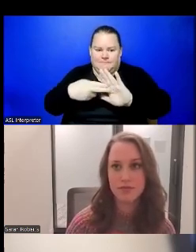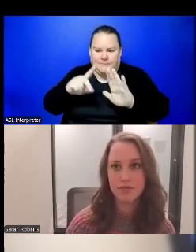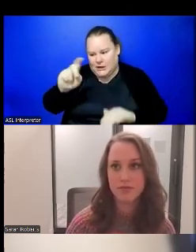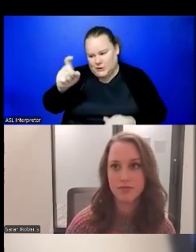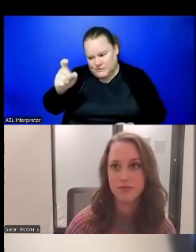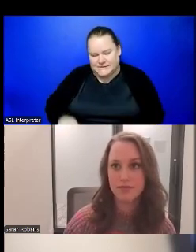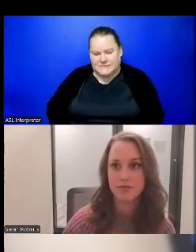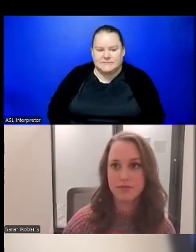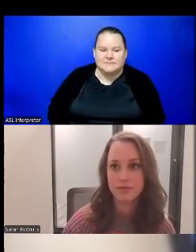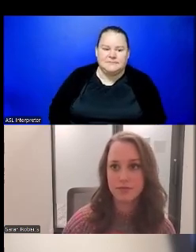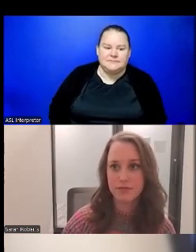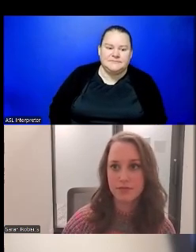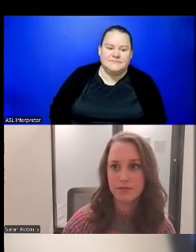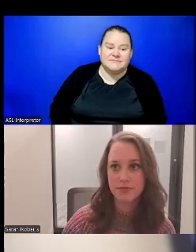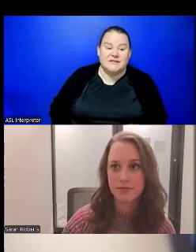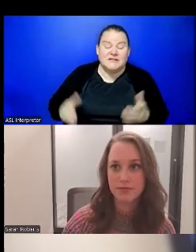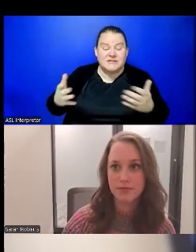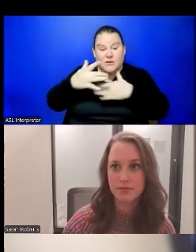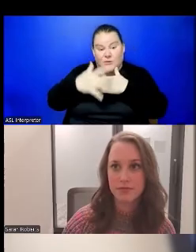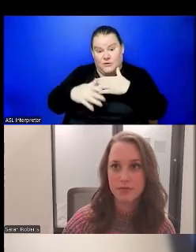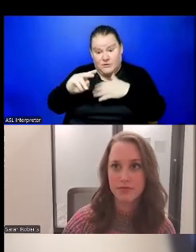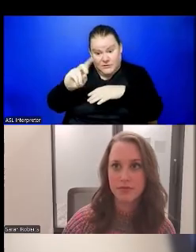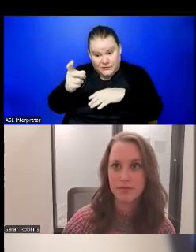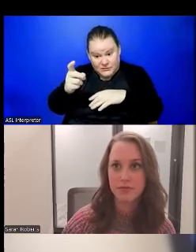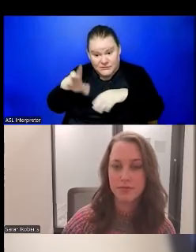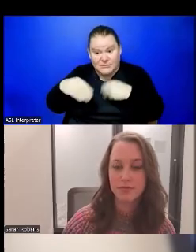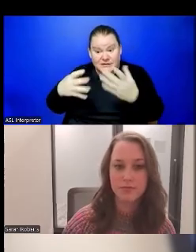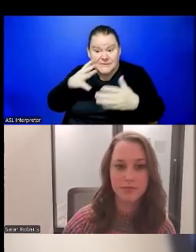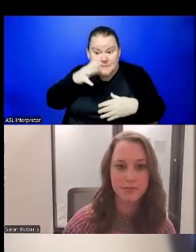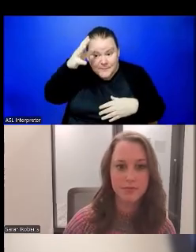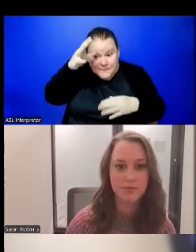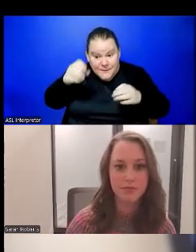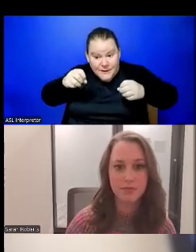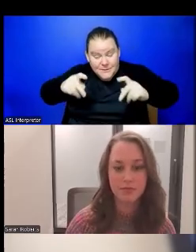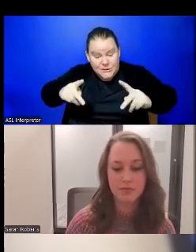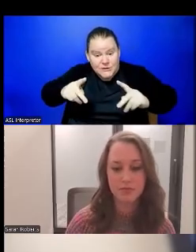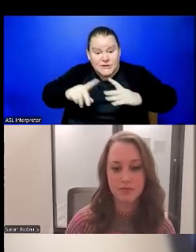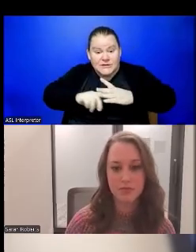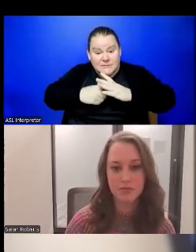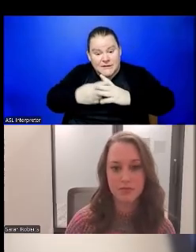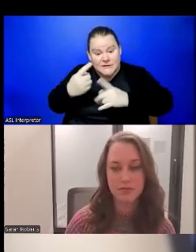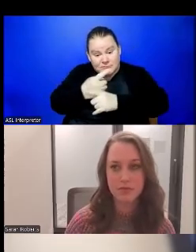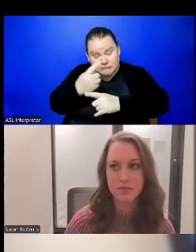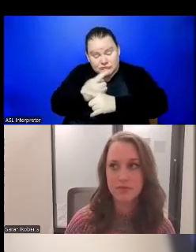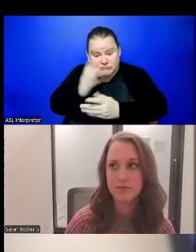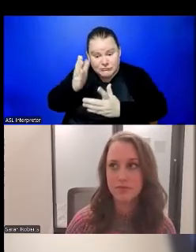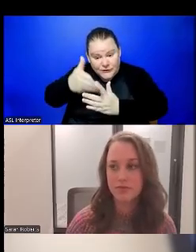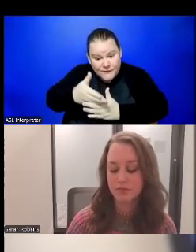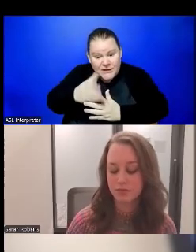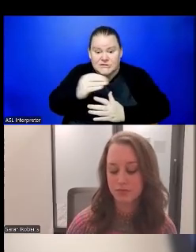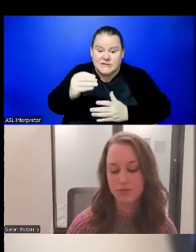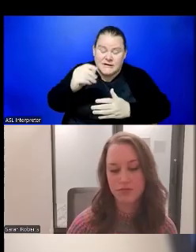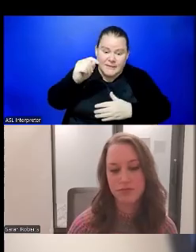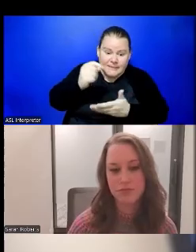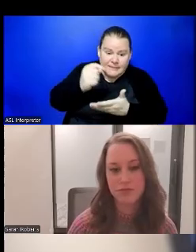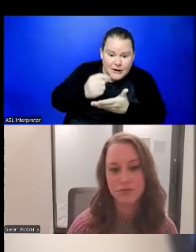So early diagnosis gives the parents the opportunity to begin appropriate interventions and therapies as soon as possible.